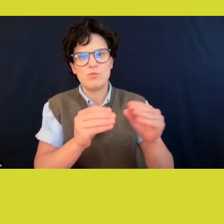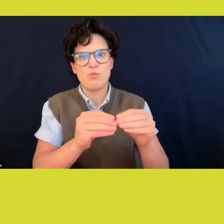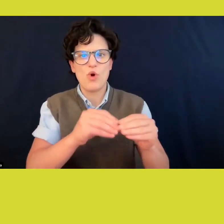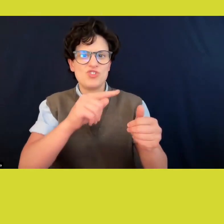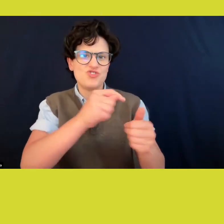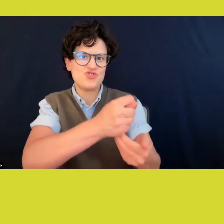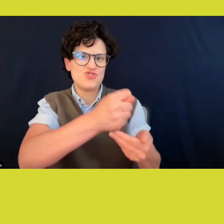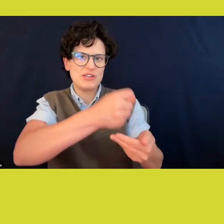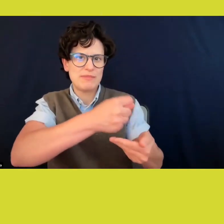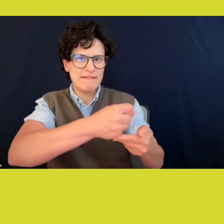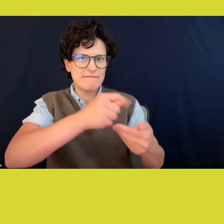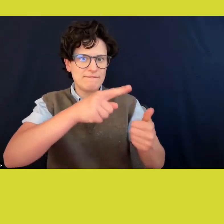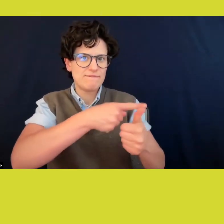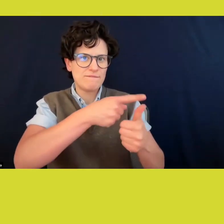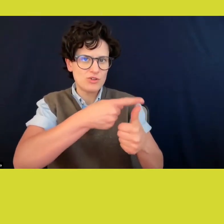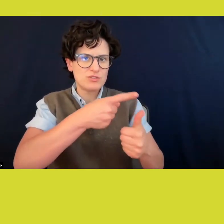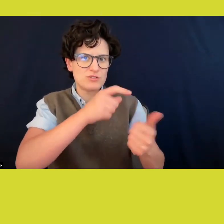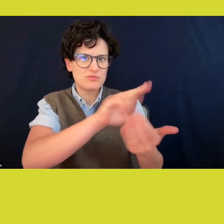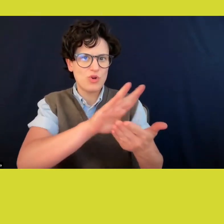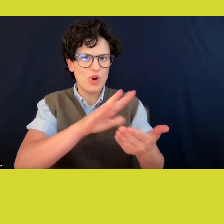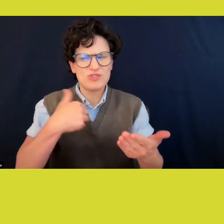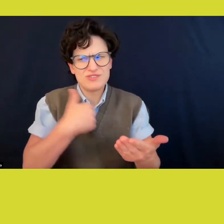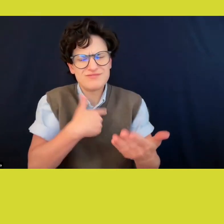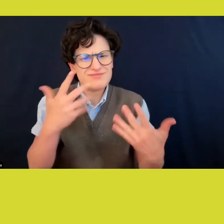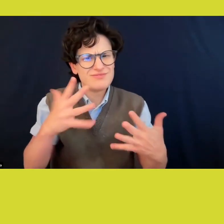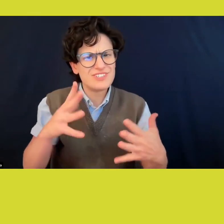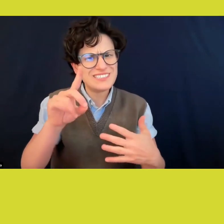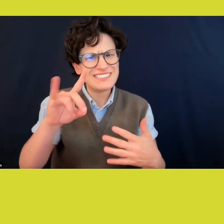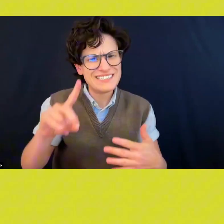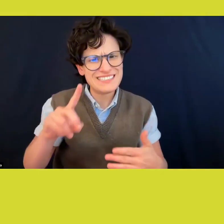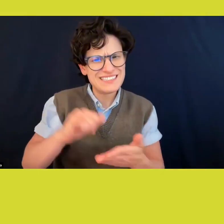which we've done. I mean, I think that the biggest thing